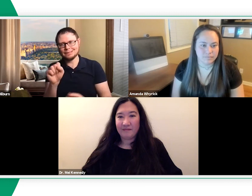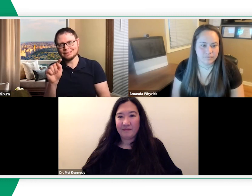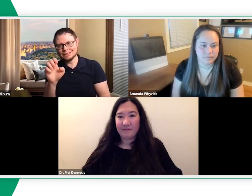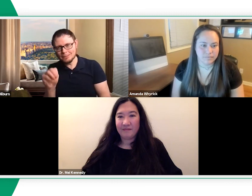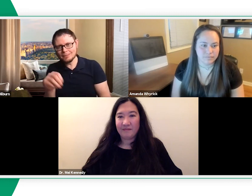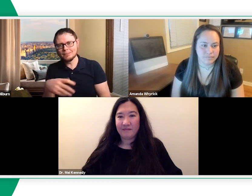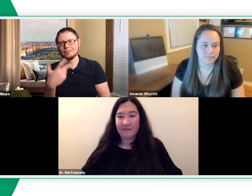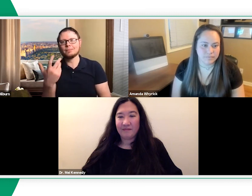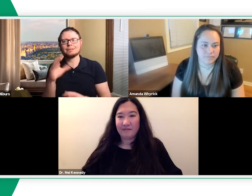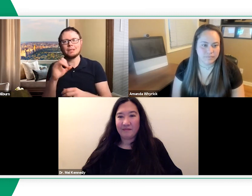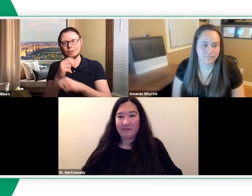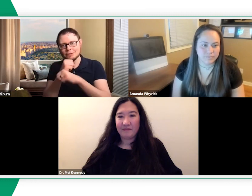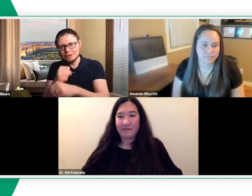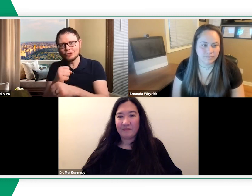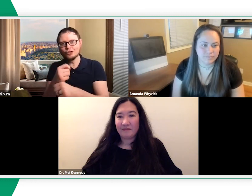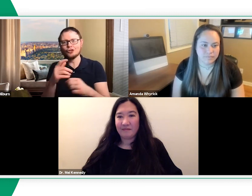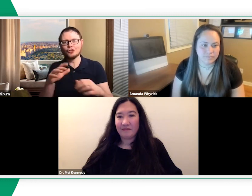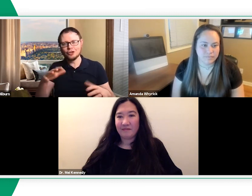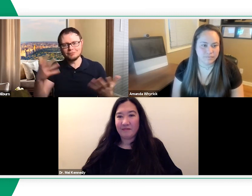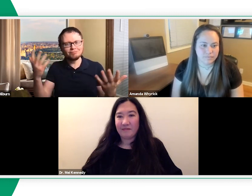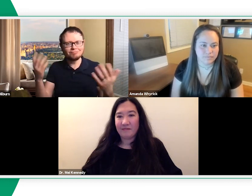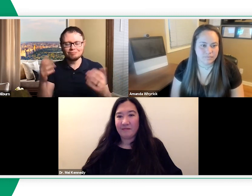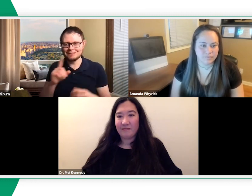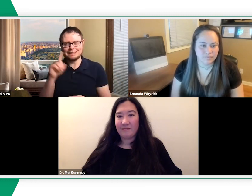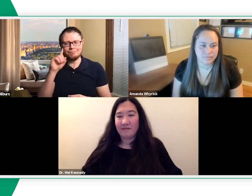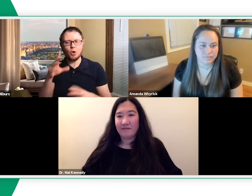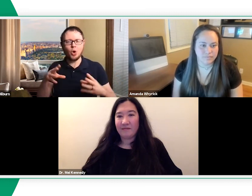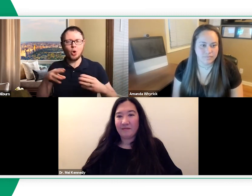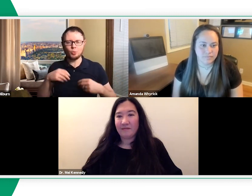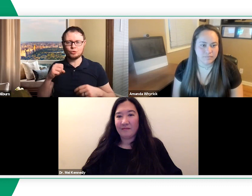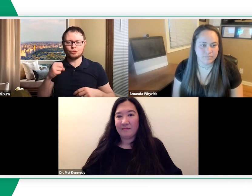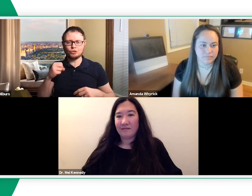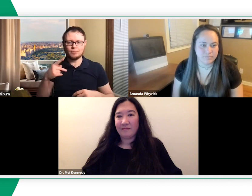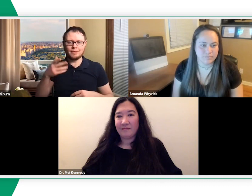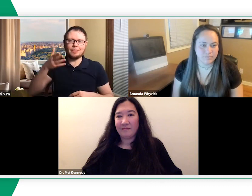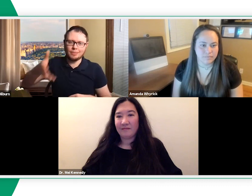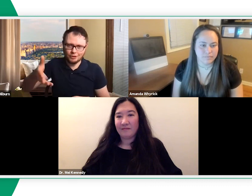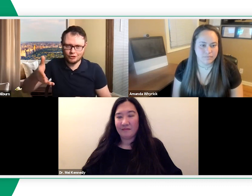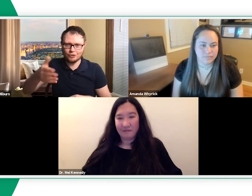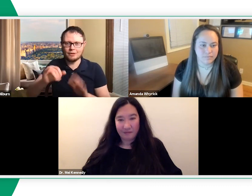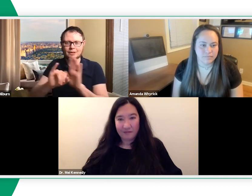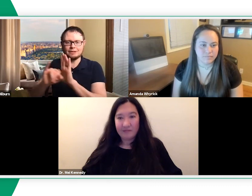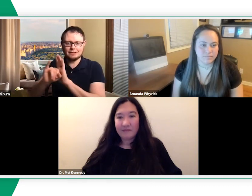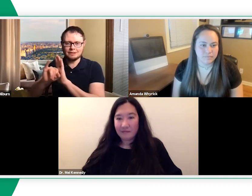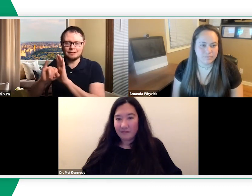and shape the dialogue a little bit about STEM, and cybersecurity, and having that deaf